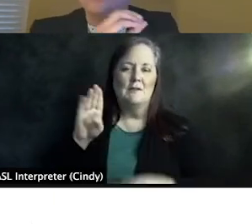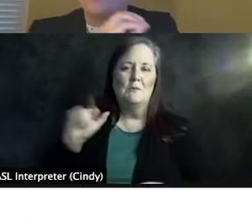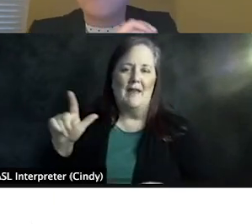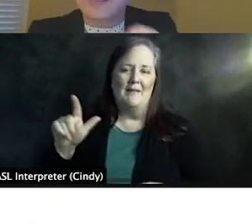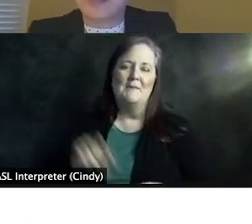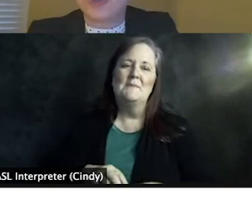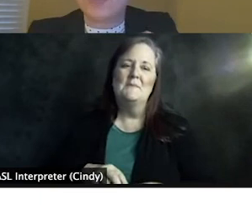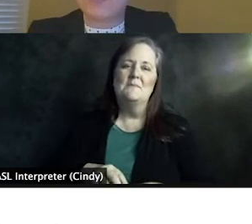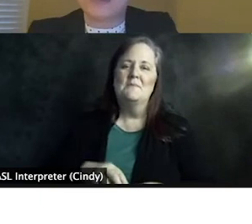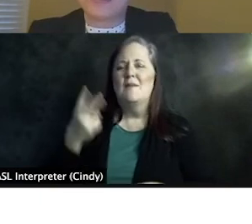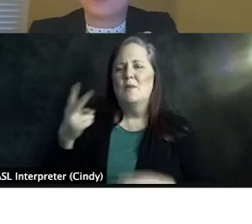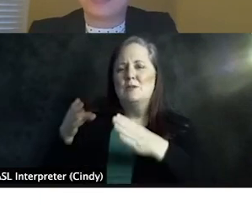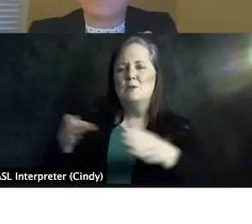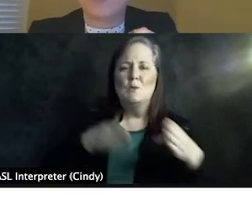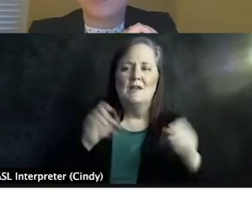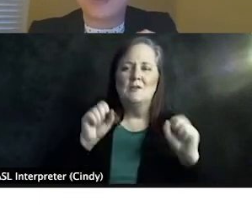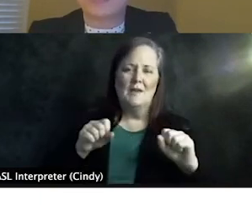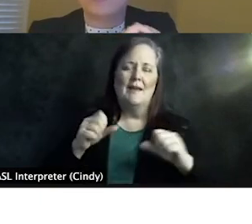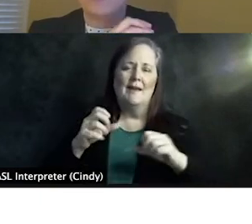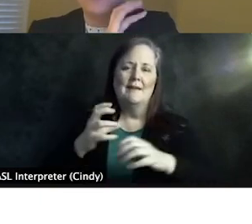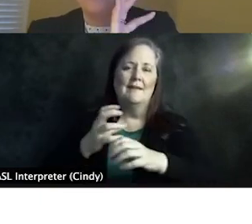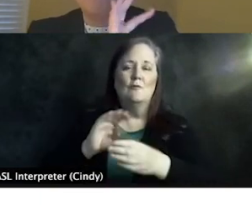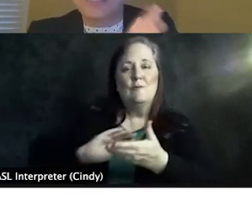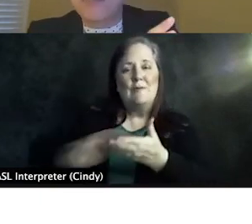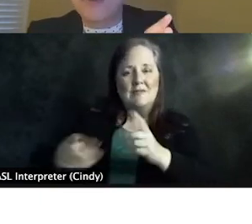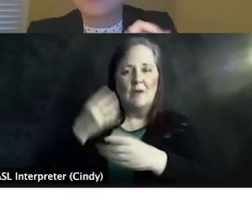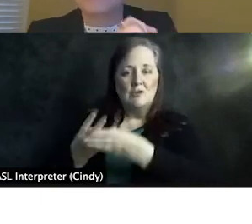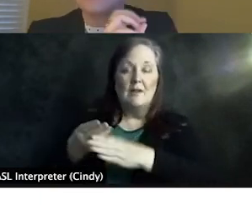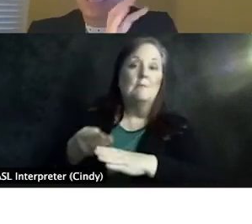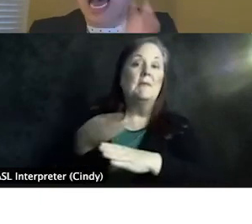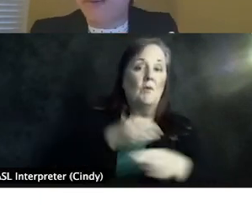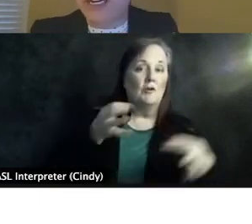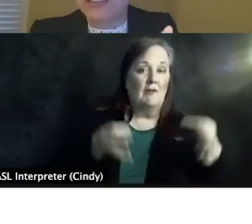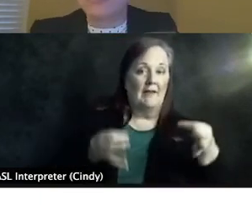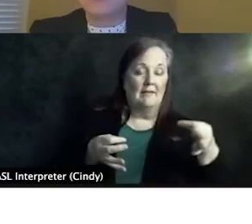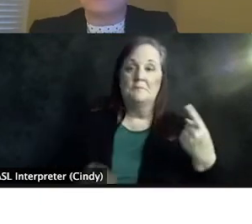There can be conditions for release on individuals who are considered medium risk to high risk